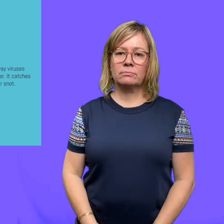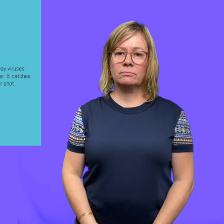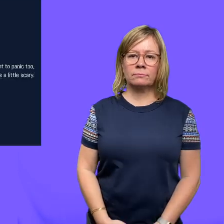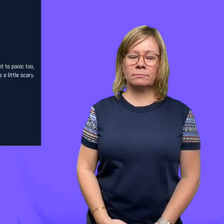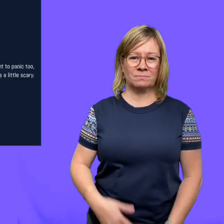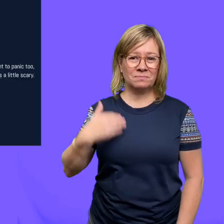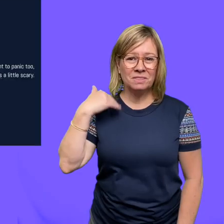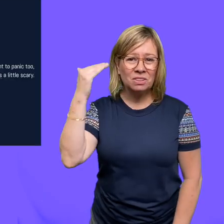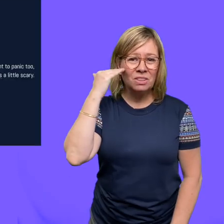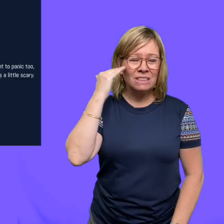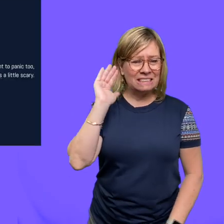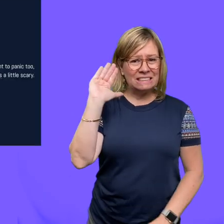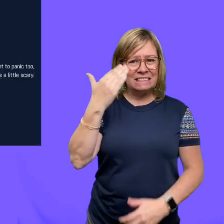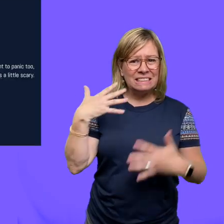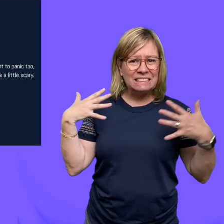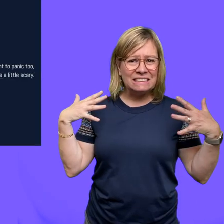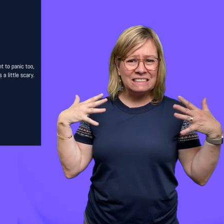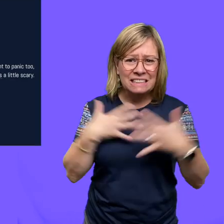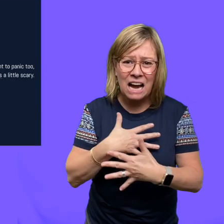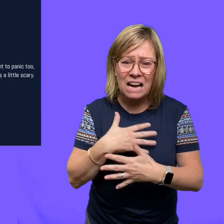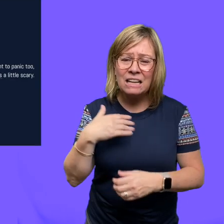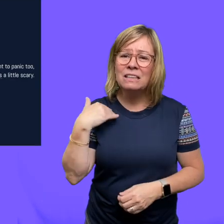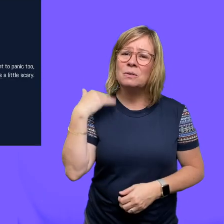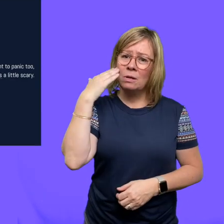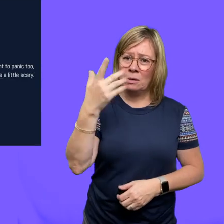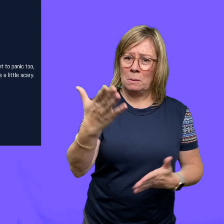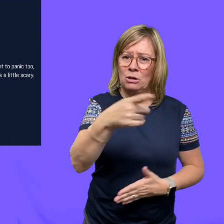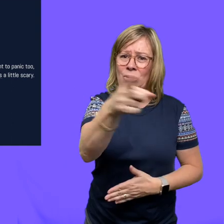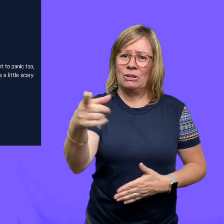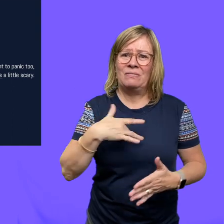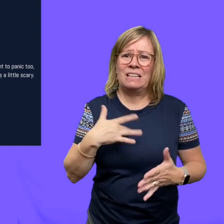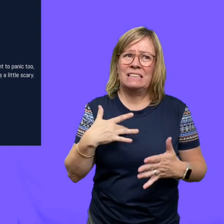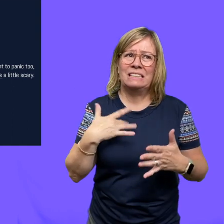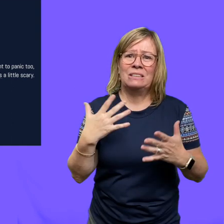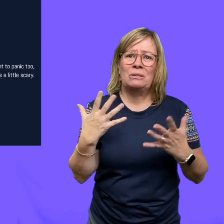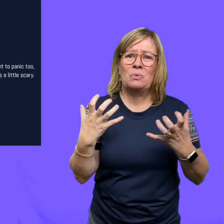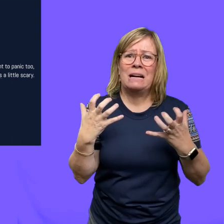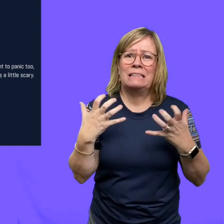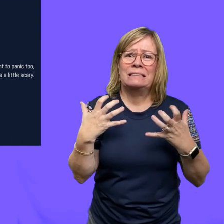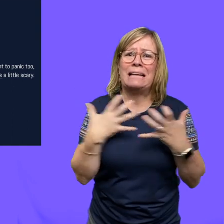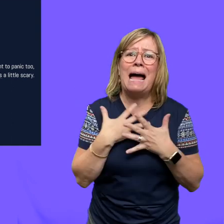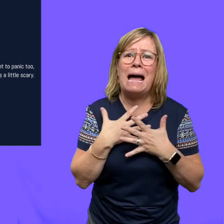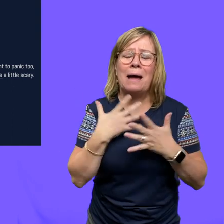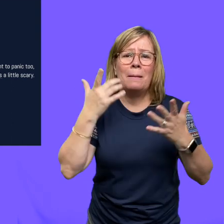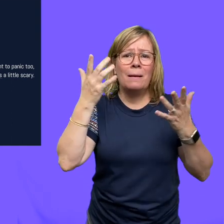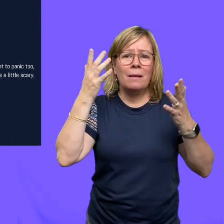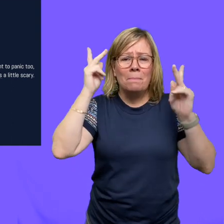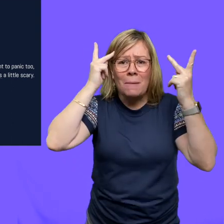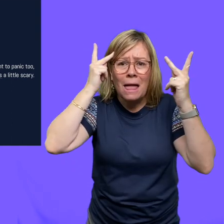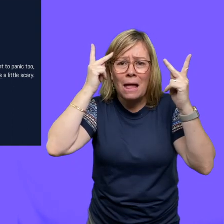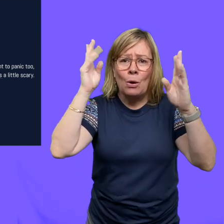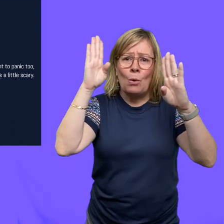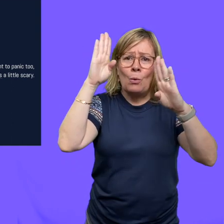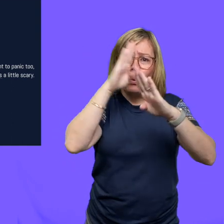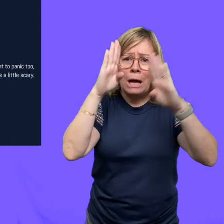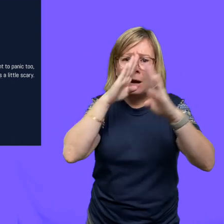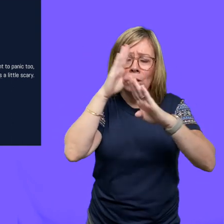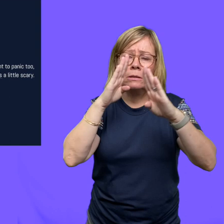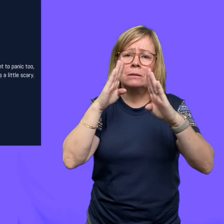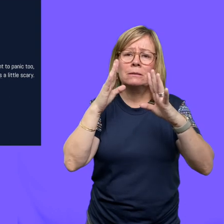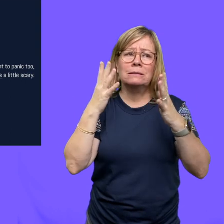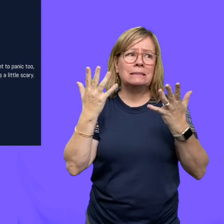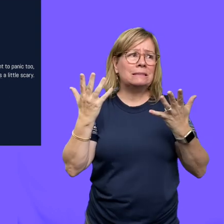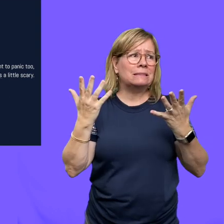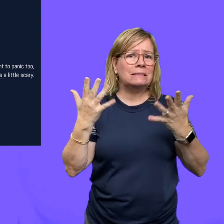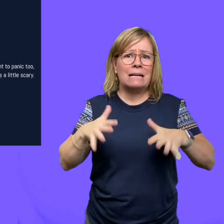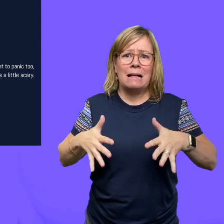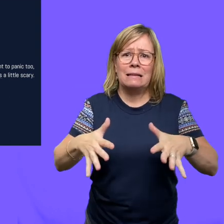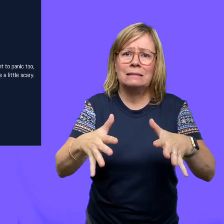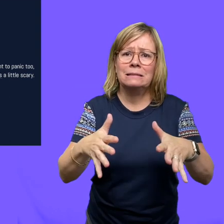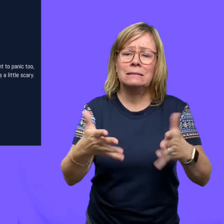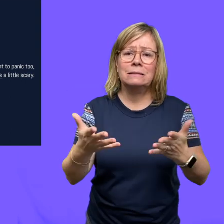I know this seems scary and you might want to panic or worry, feel nervous.